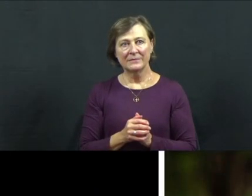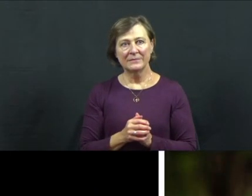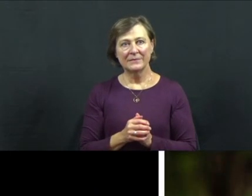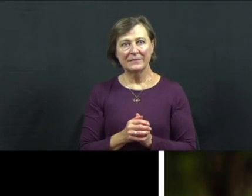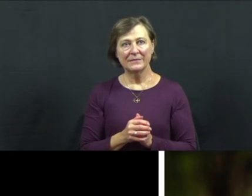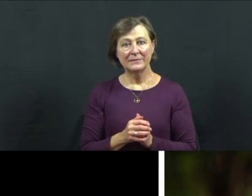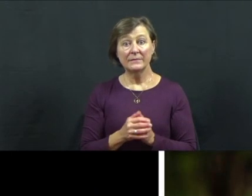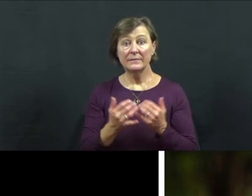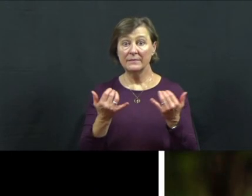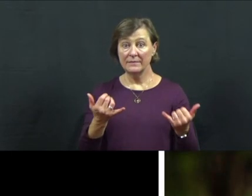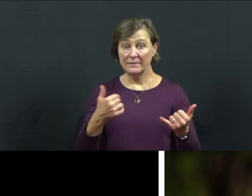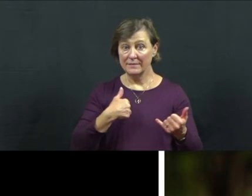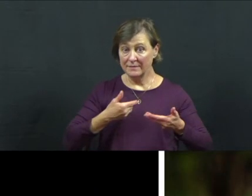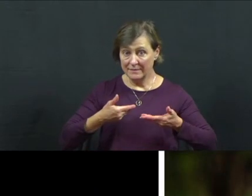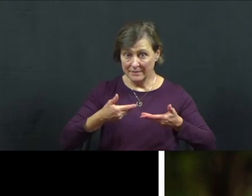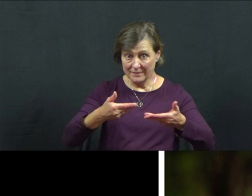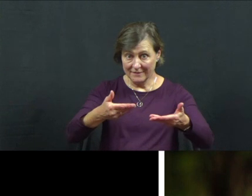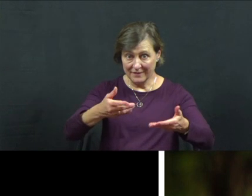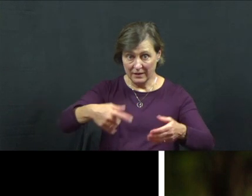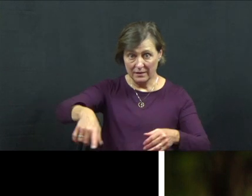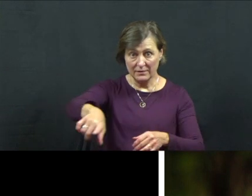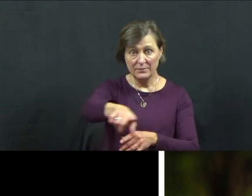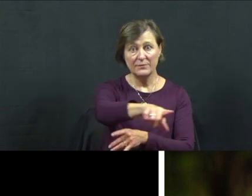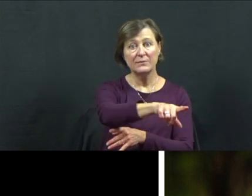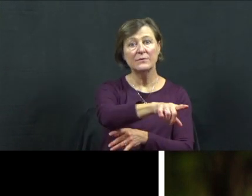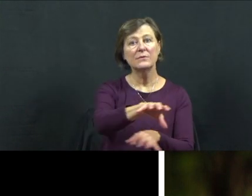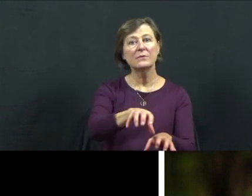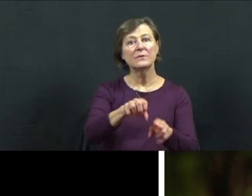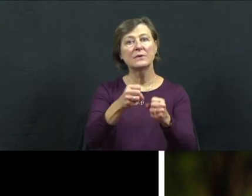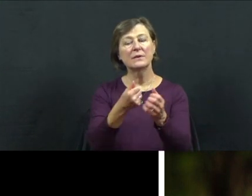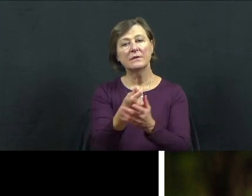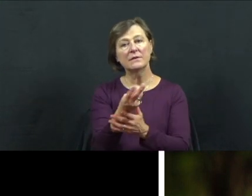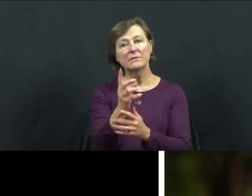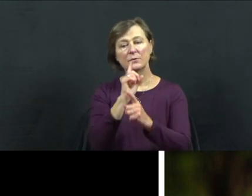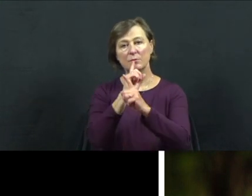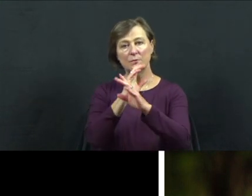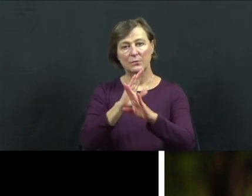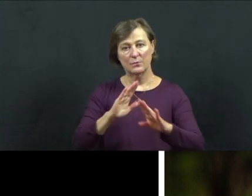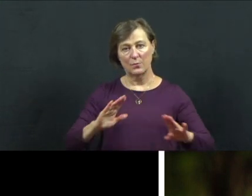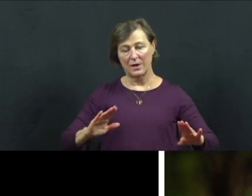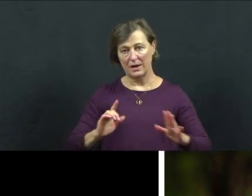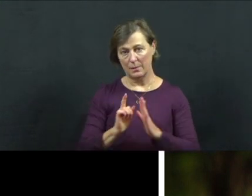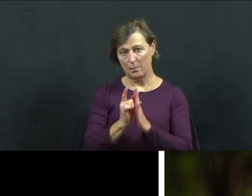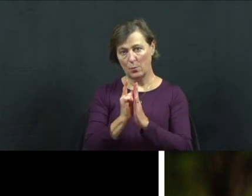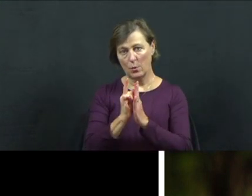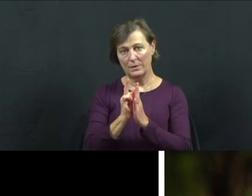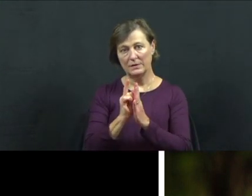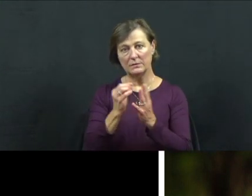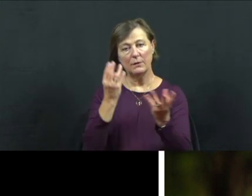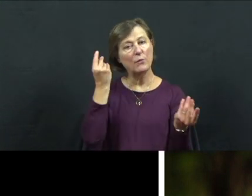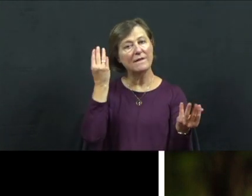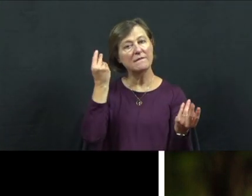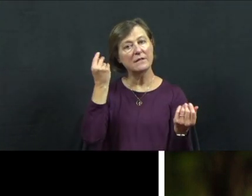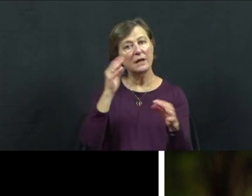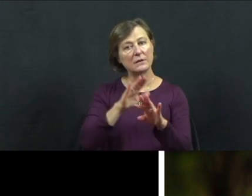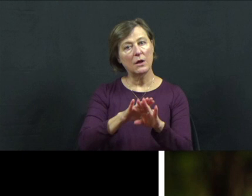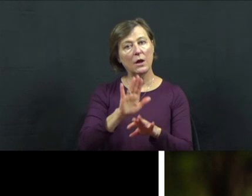I invite you now to take a few quiet moments to reflect on your own